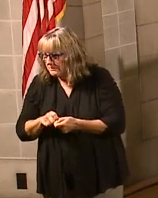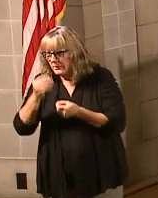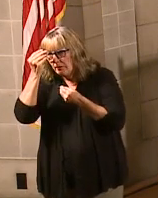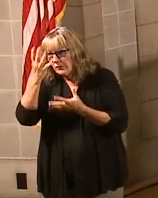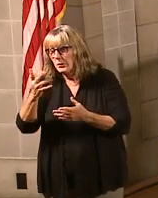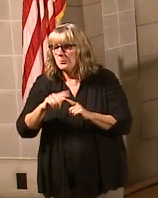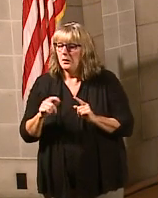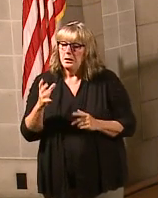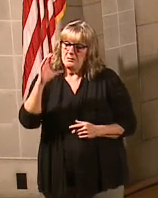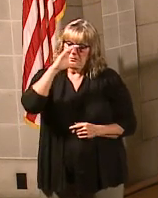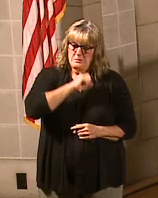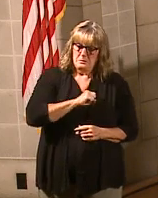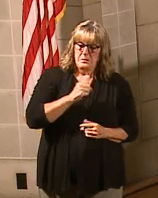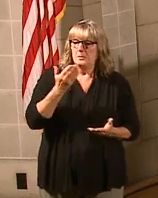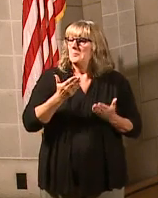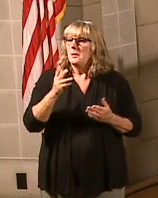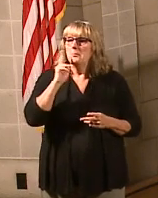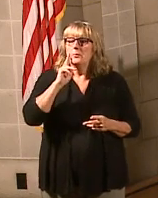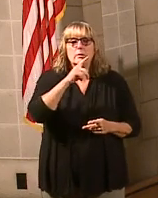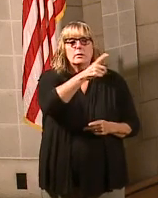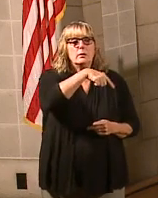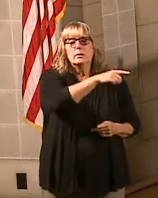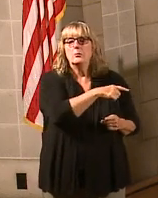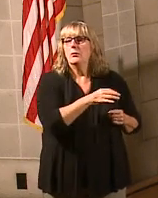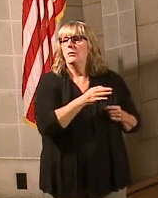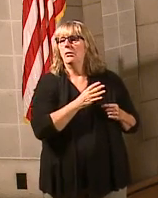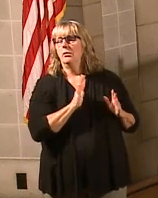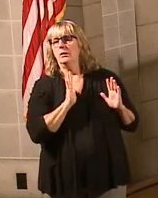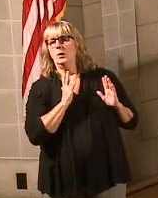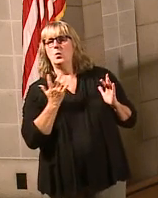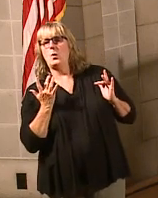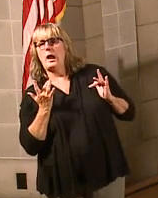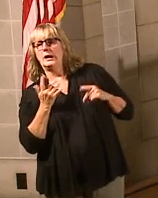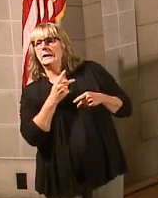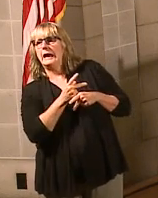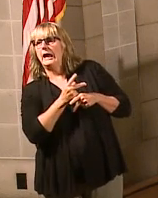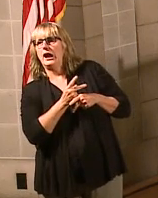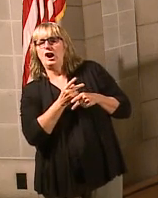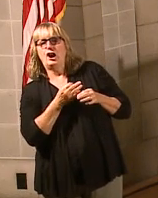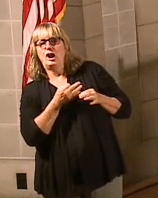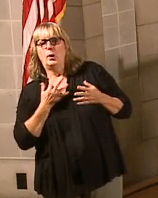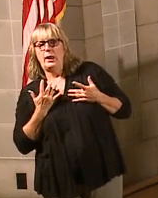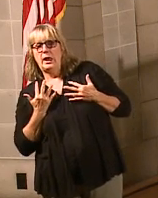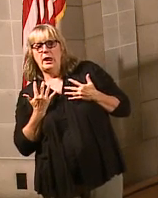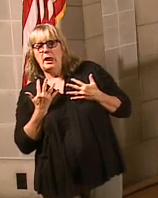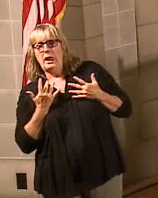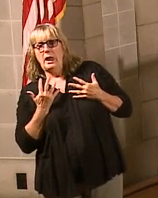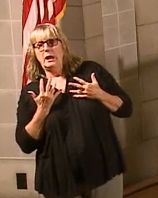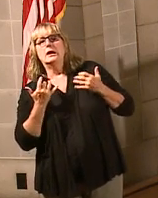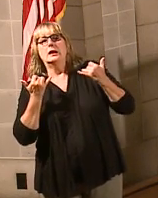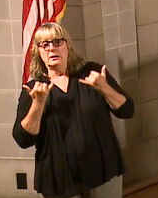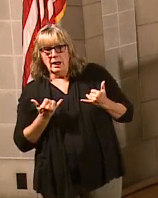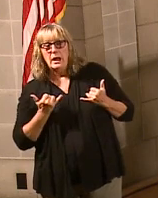WERE PREVIOUSLY. AND WE DON'T HAVE ANY HARD DATA WITH REGARD TO THAT.